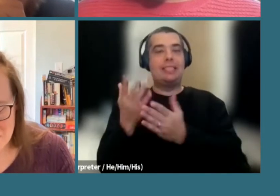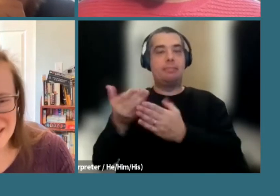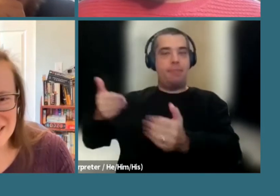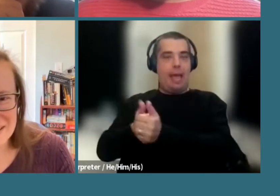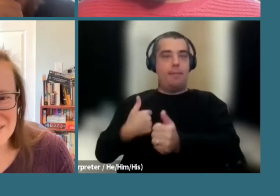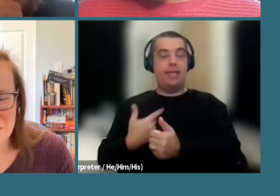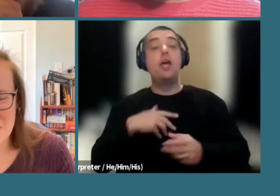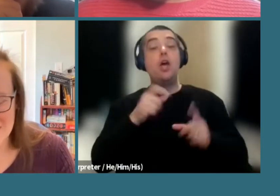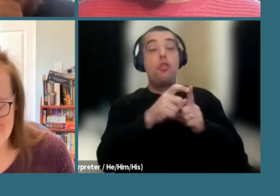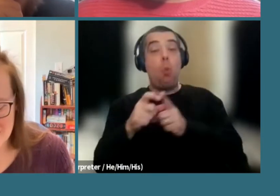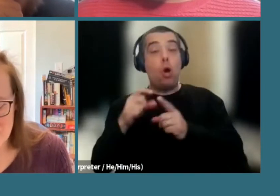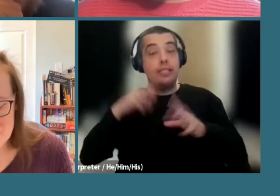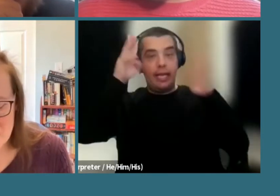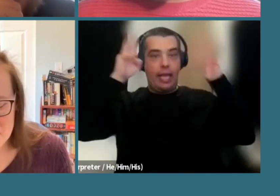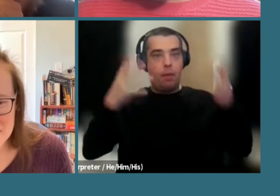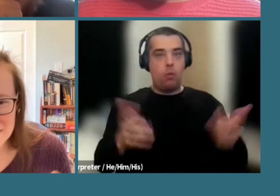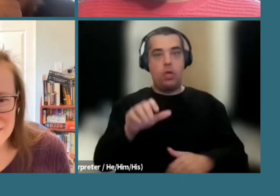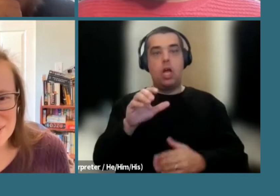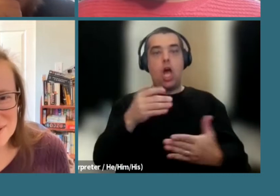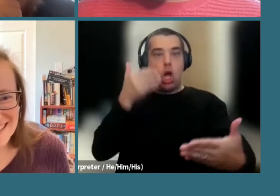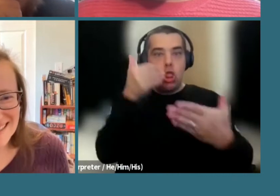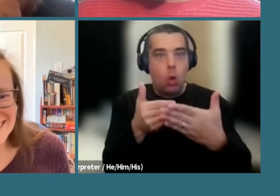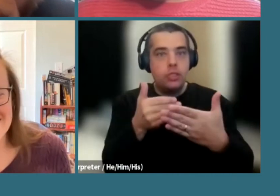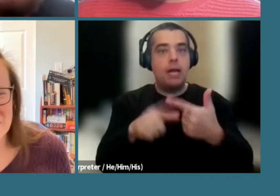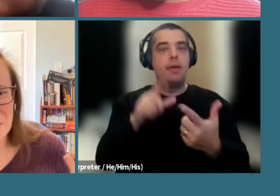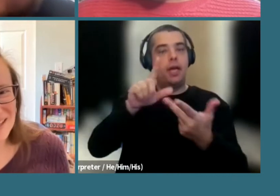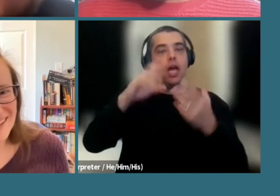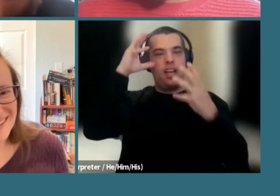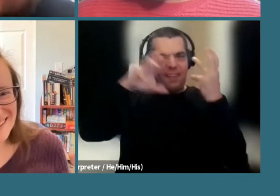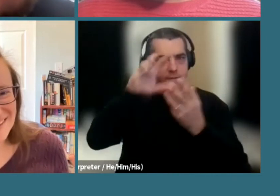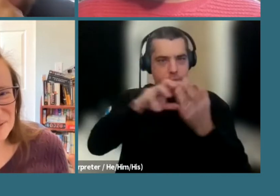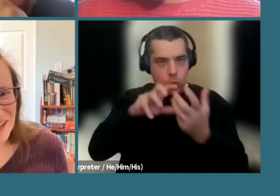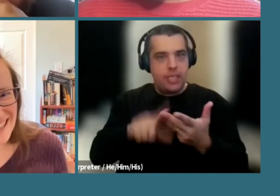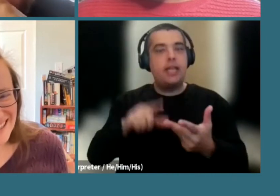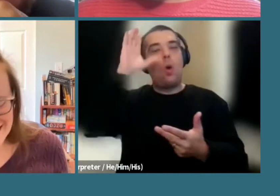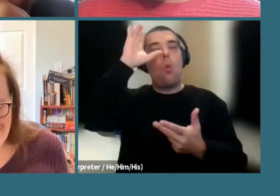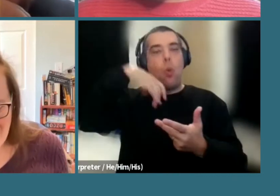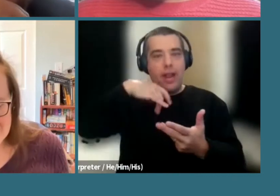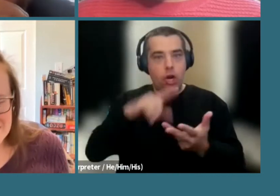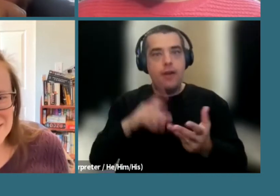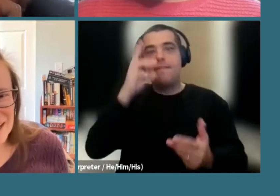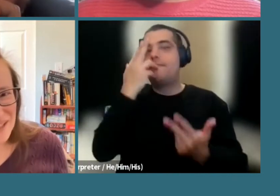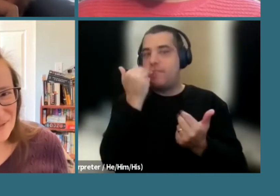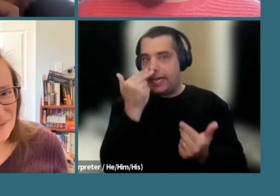with for my image were close up, confusing, weird, funny, decorative.